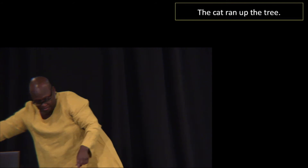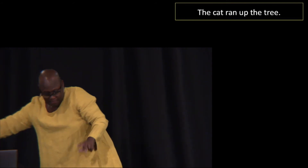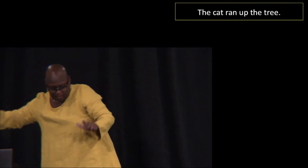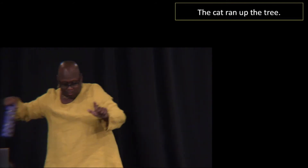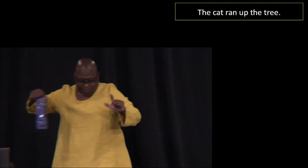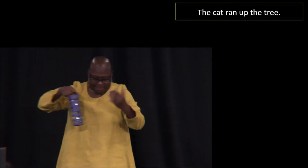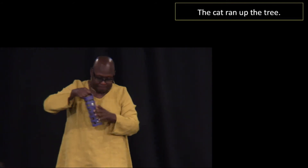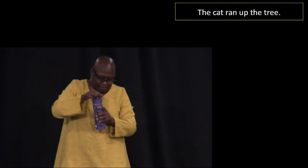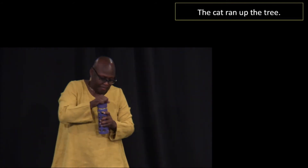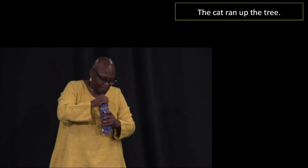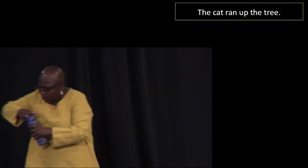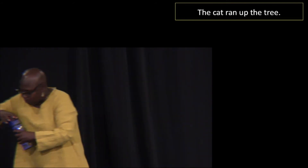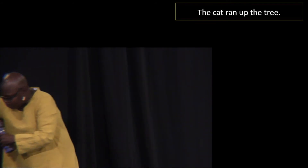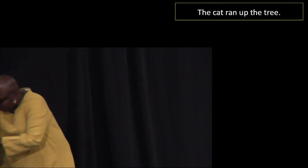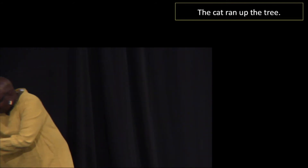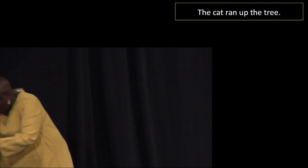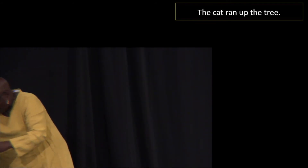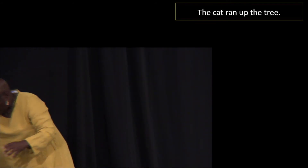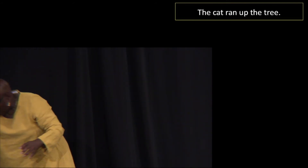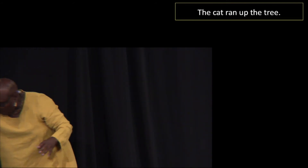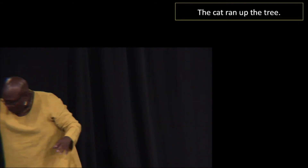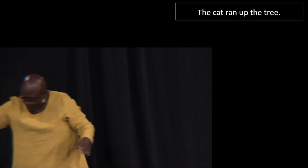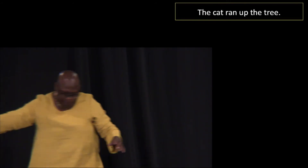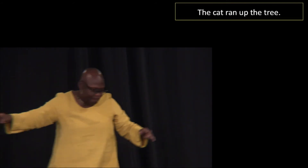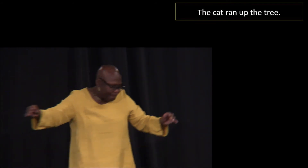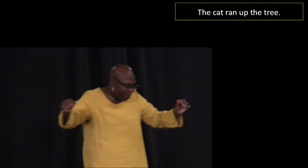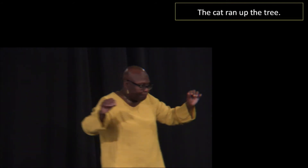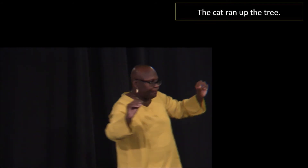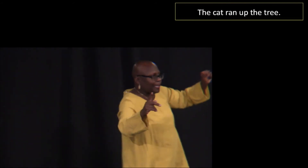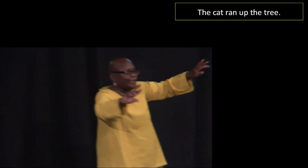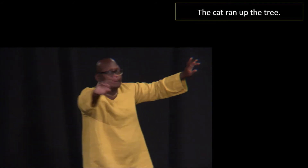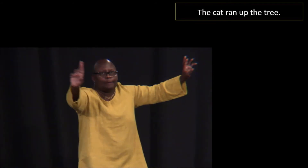Make sure everyone has a piece of paper and I'm going to help you